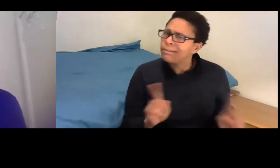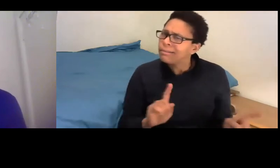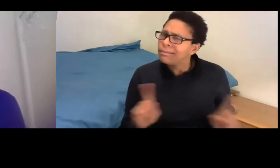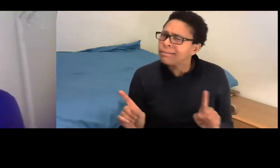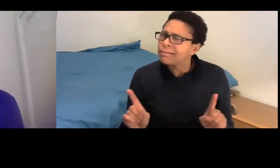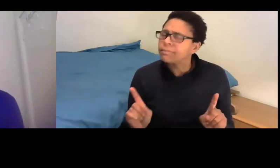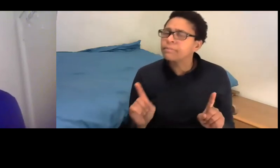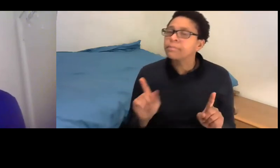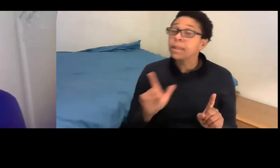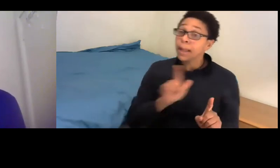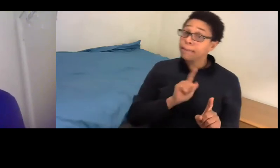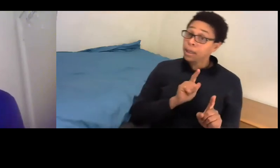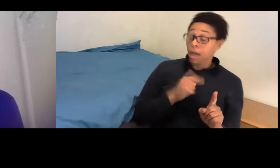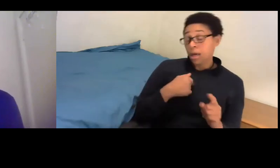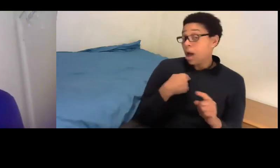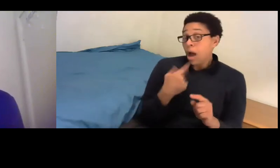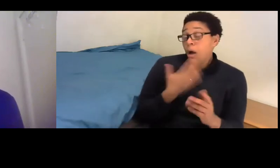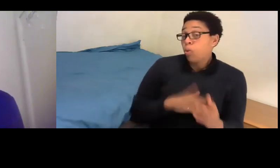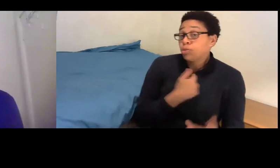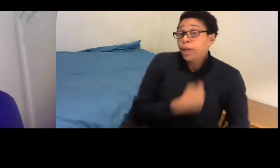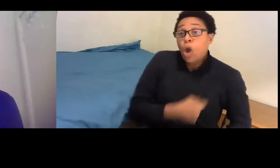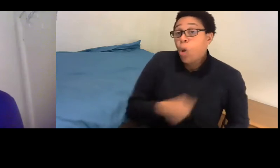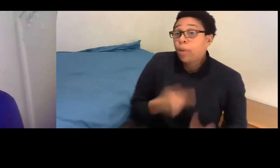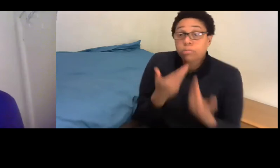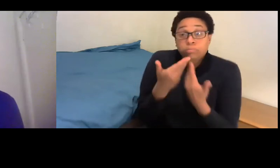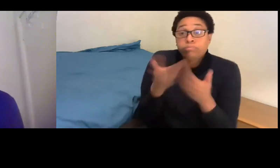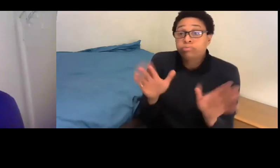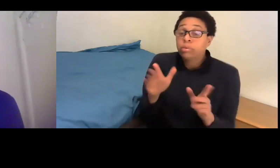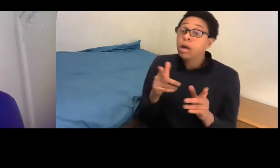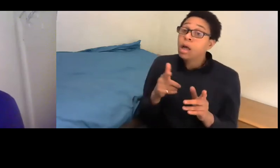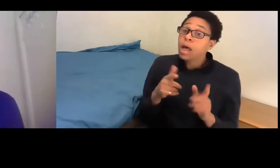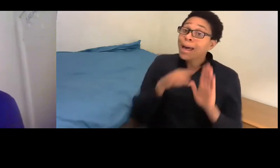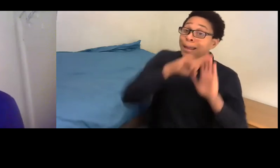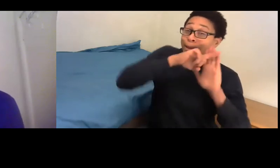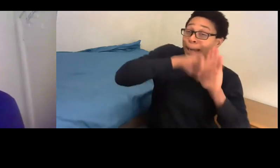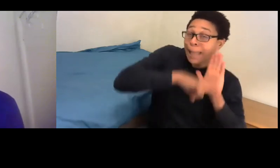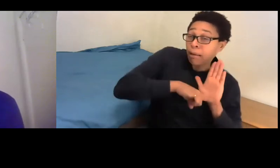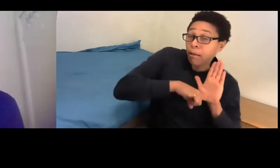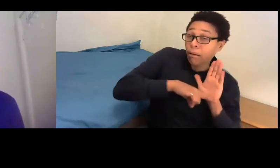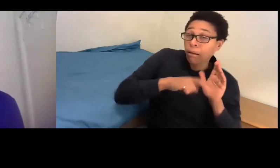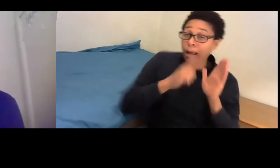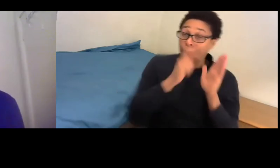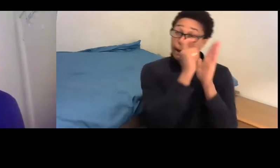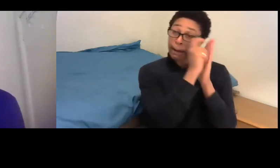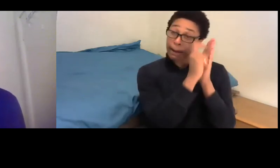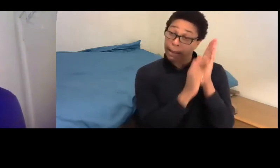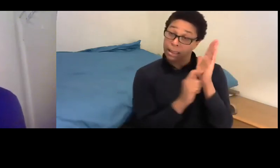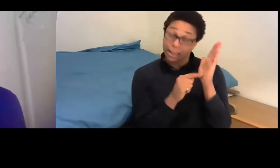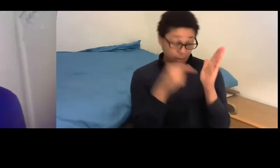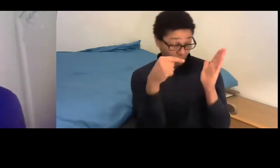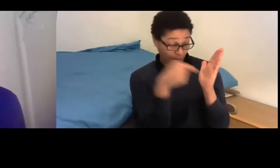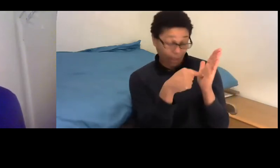how it appeared in Islamic jurisprudence, the legality of sexual relations really revolved around the rightful usage of